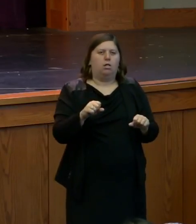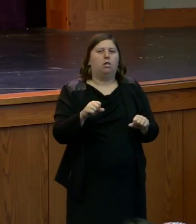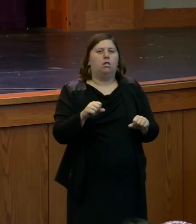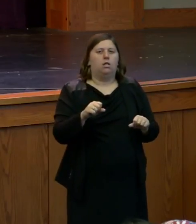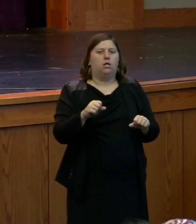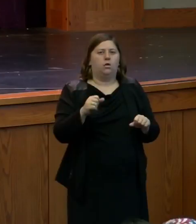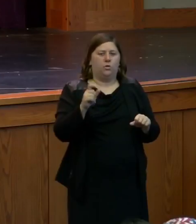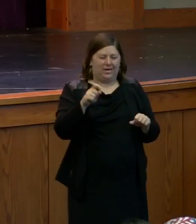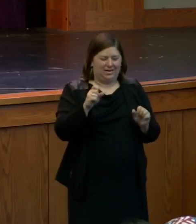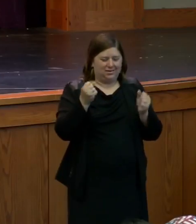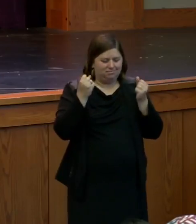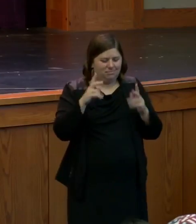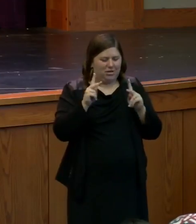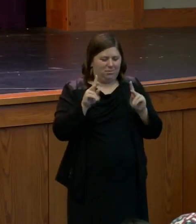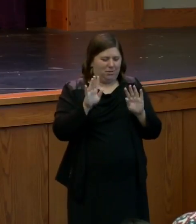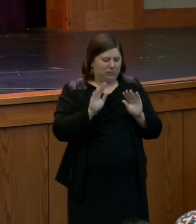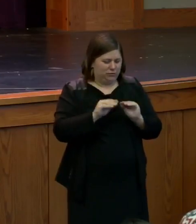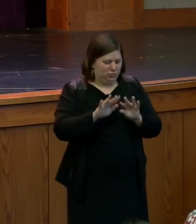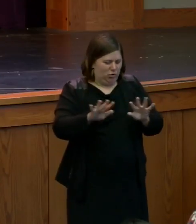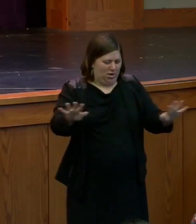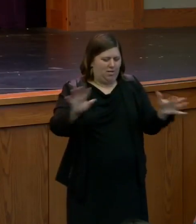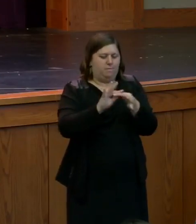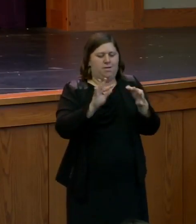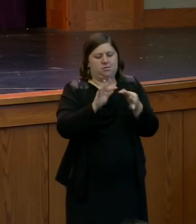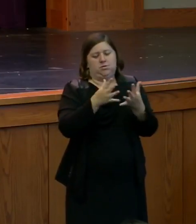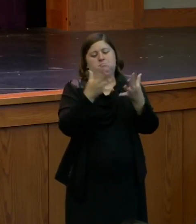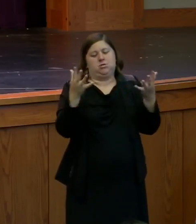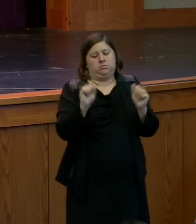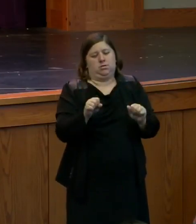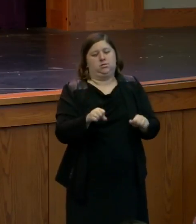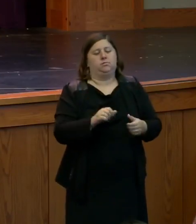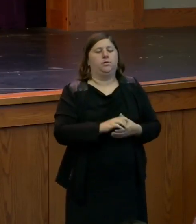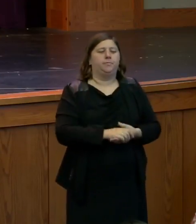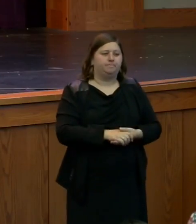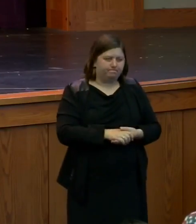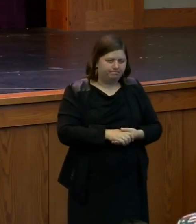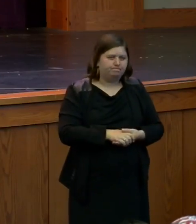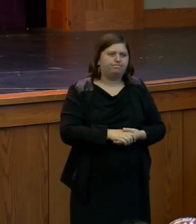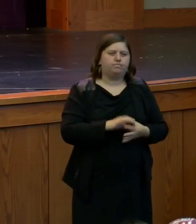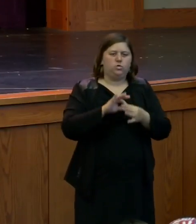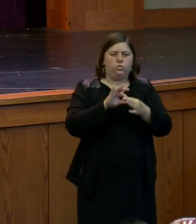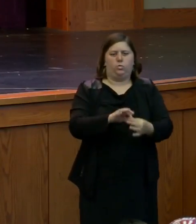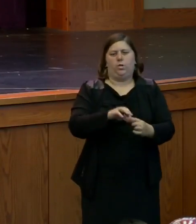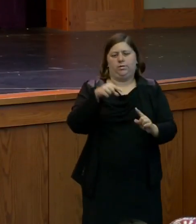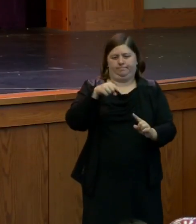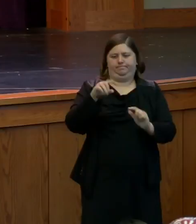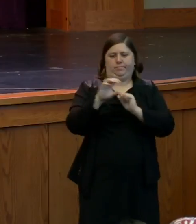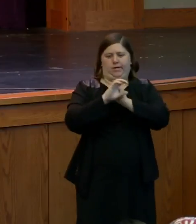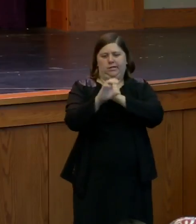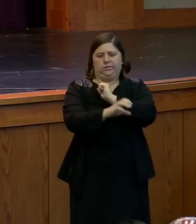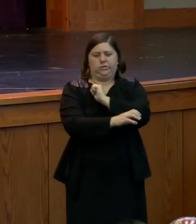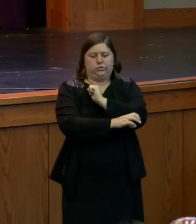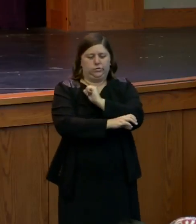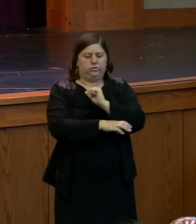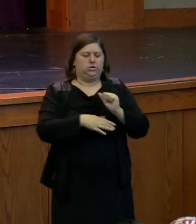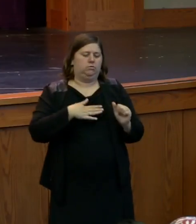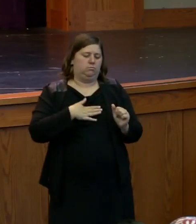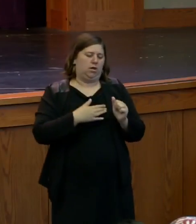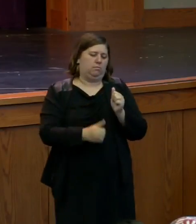WE NEED AS MANY OF THEM AS POSSIBLE. ON THE CONSTITUTION ITSELF, MY MAIN POINT OF SUBSTANCE IS THAT